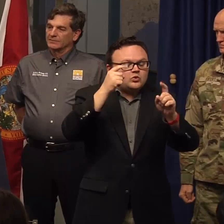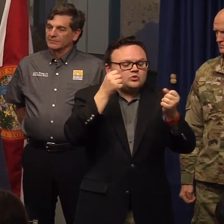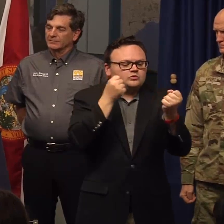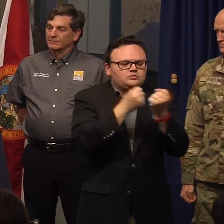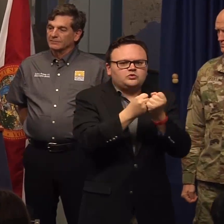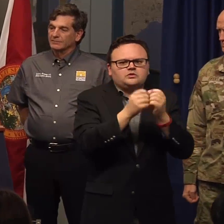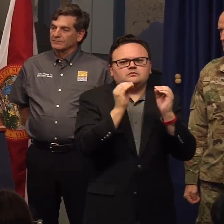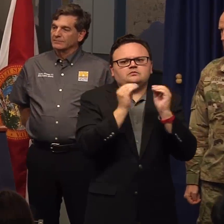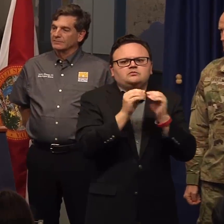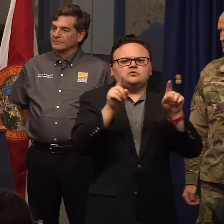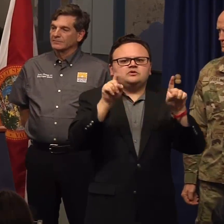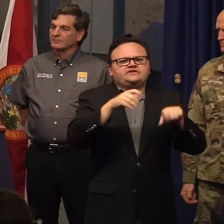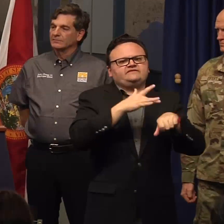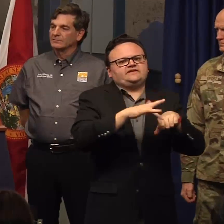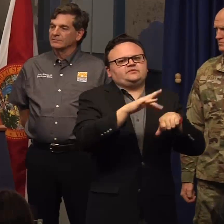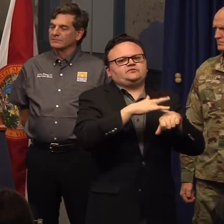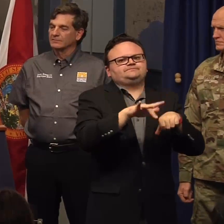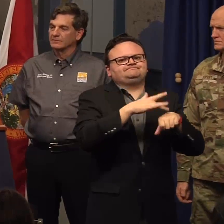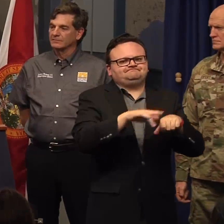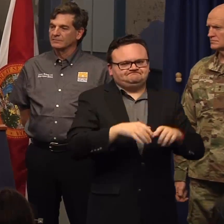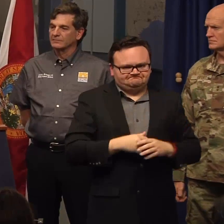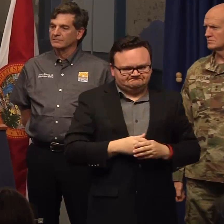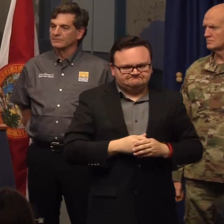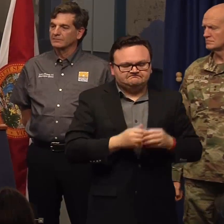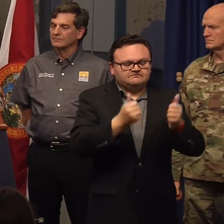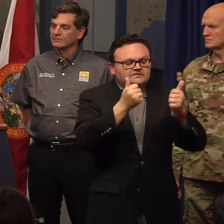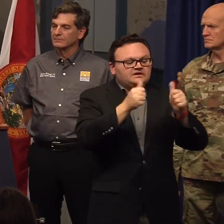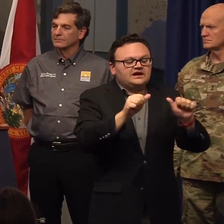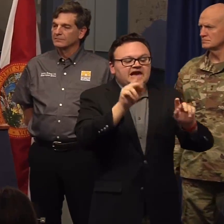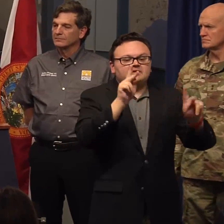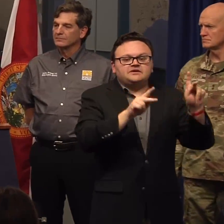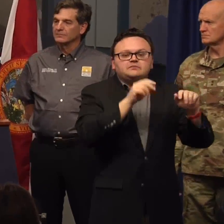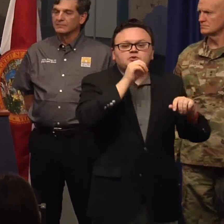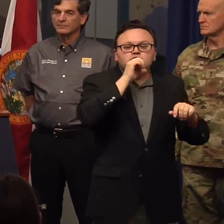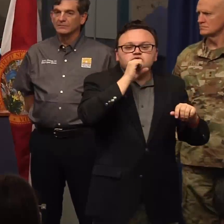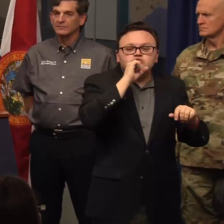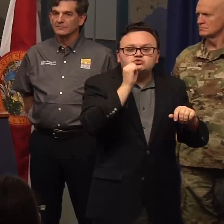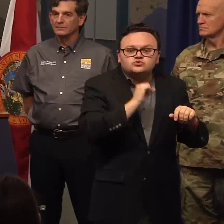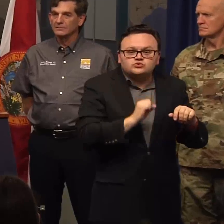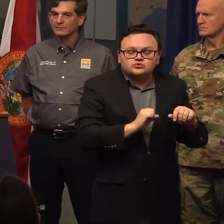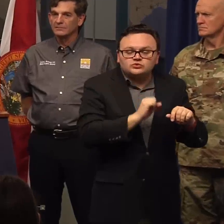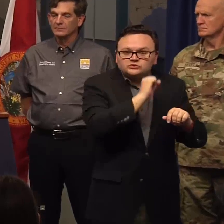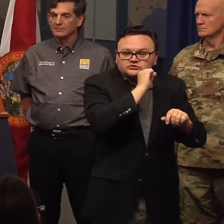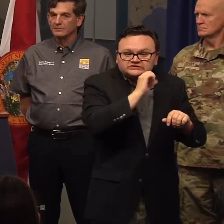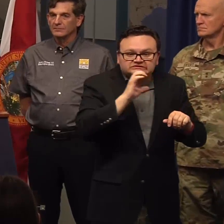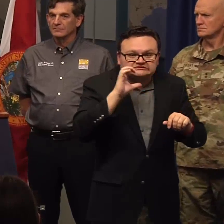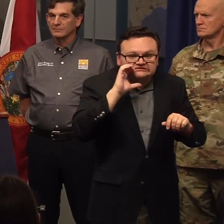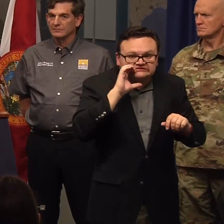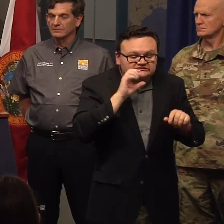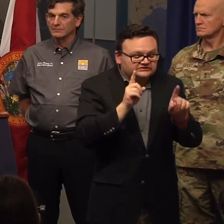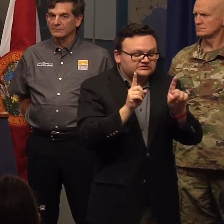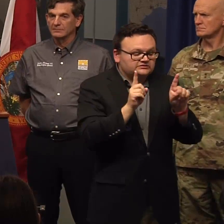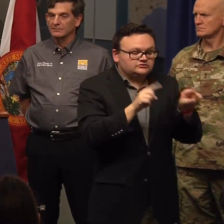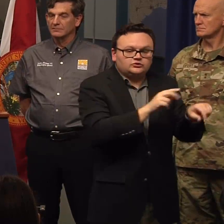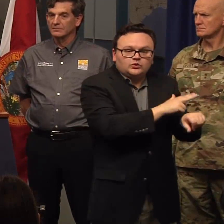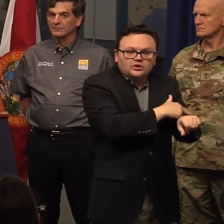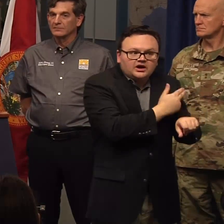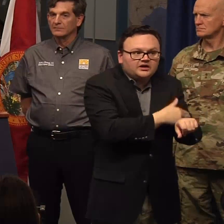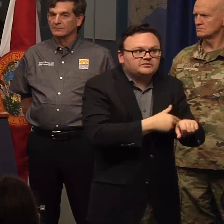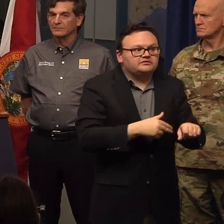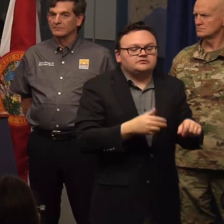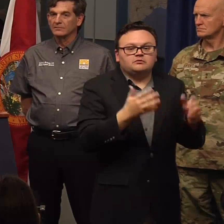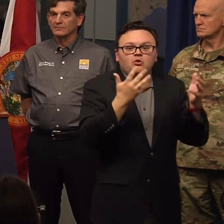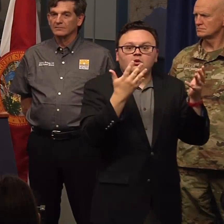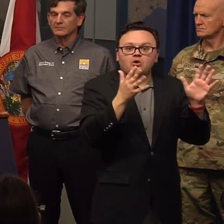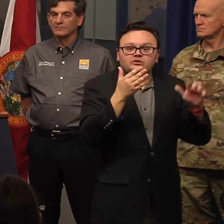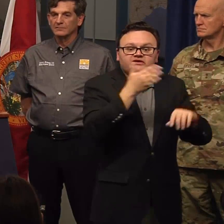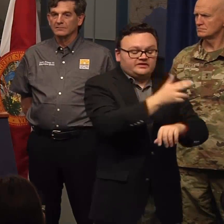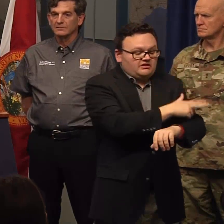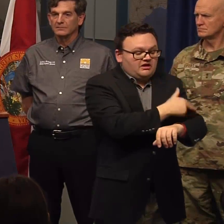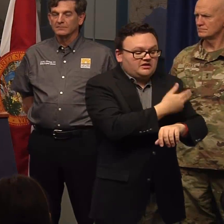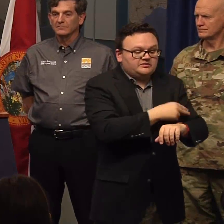FIRST OF ALL, WE HAVE SENT